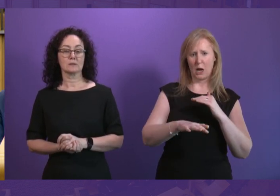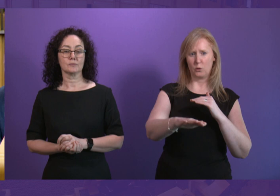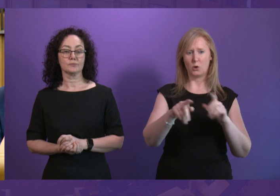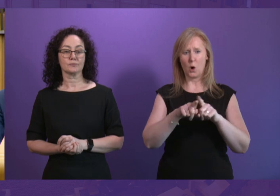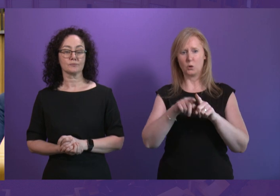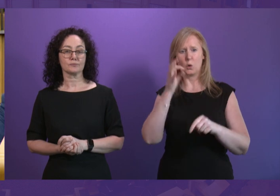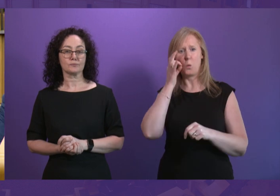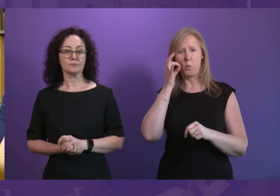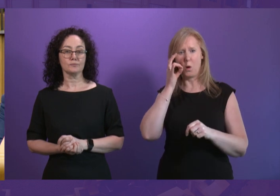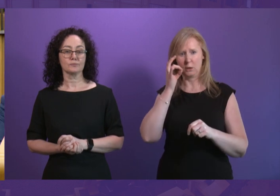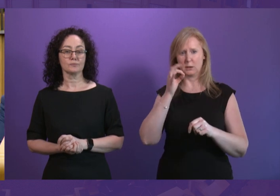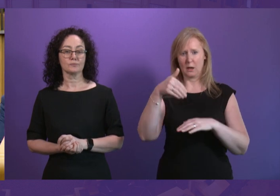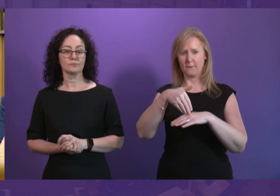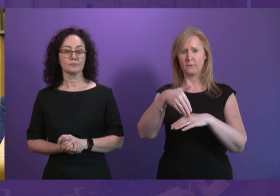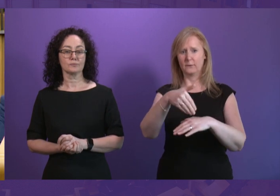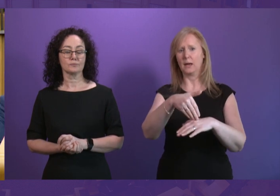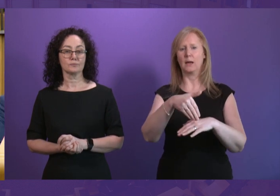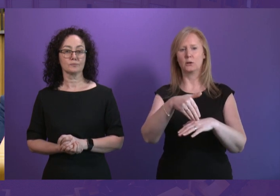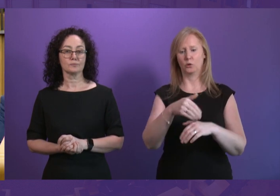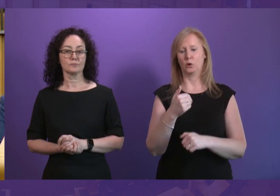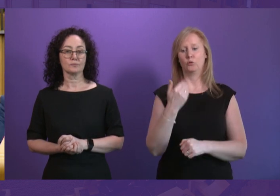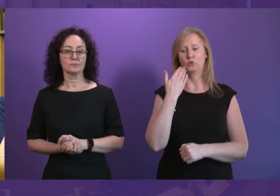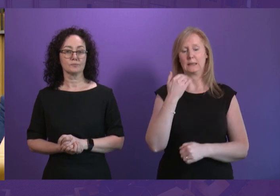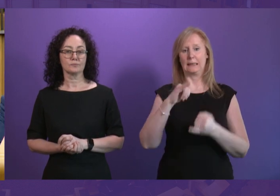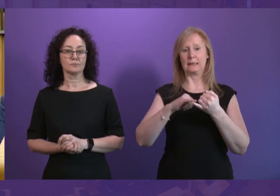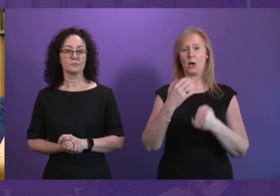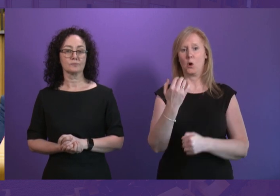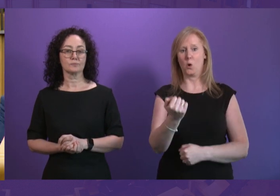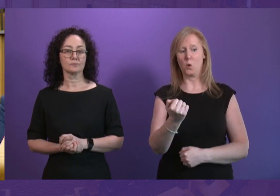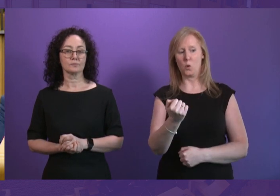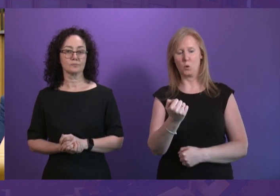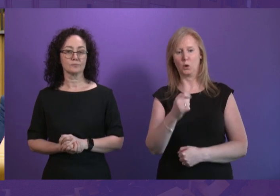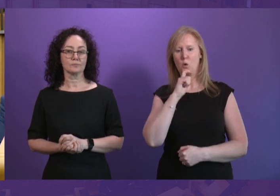At a recent stakeholders meeting, it was unclear where the responsibility lies for health and